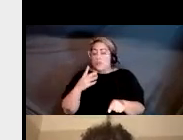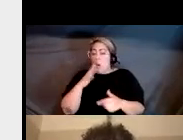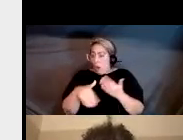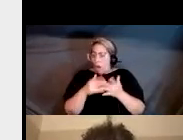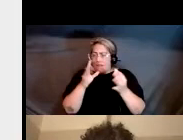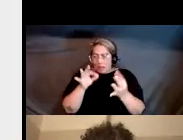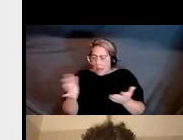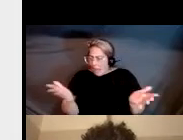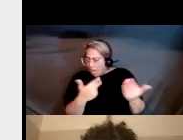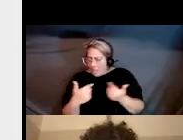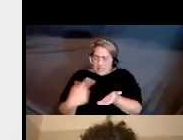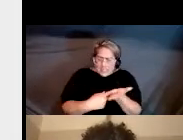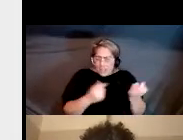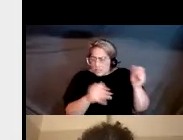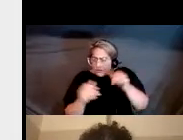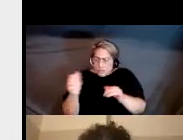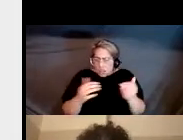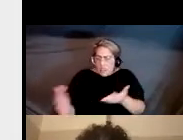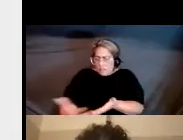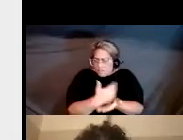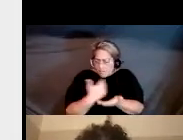it